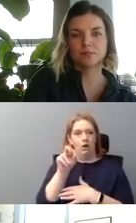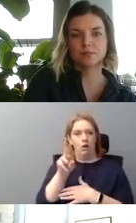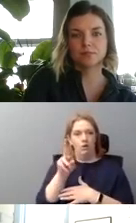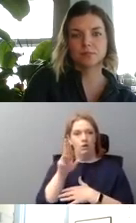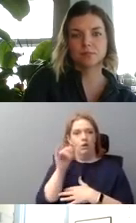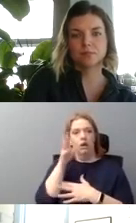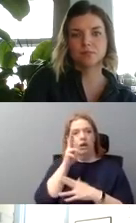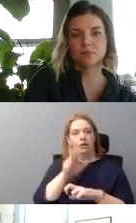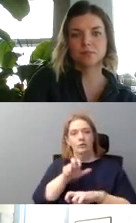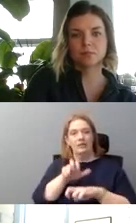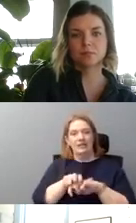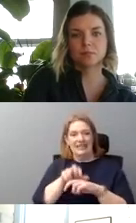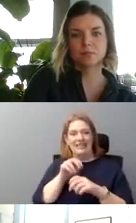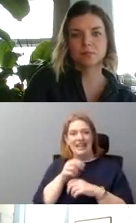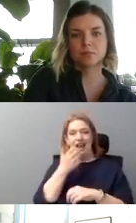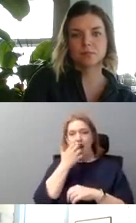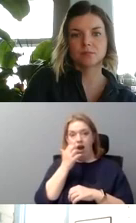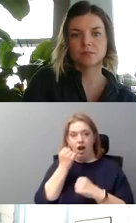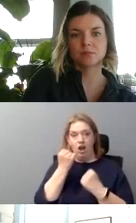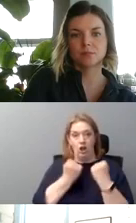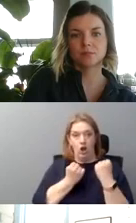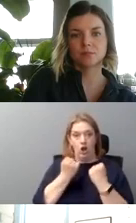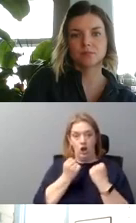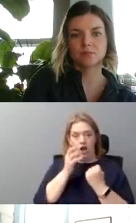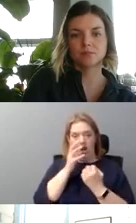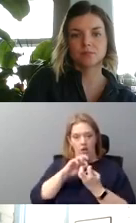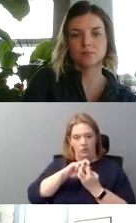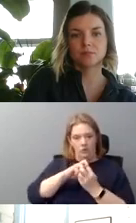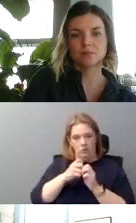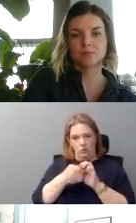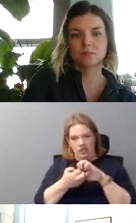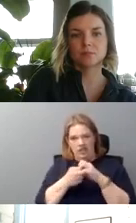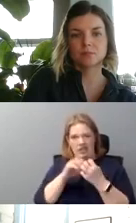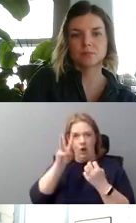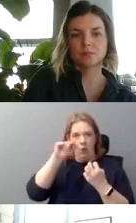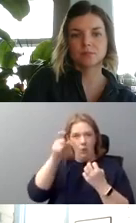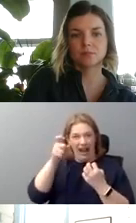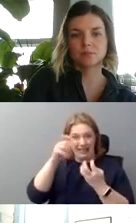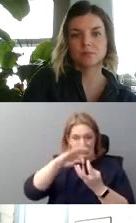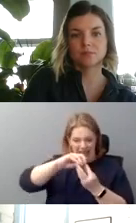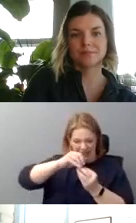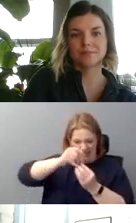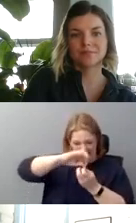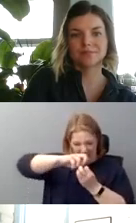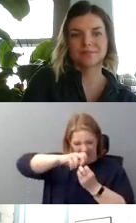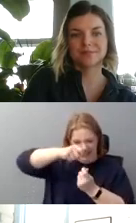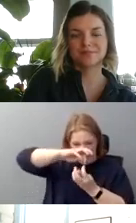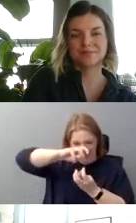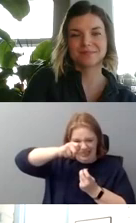hot car and like twist and mold these shapes out of wax. It's an interesting way to get it to be